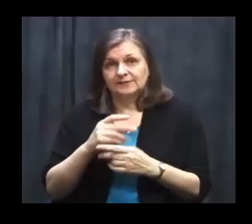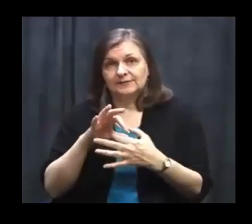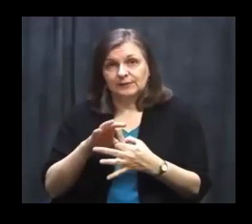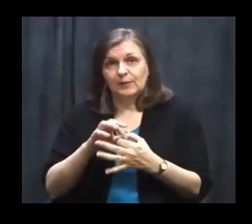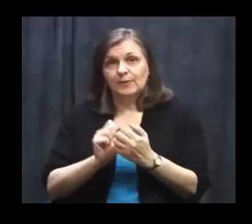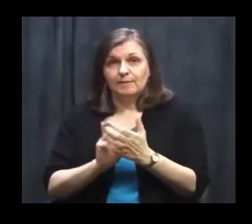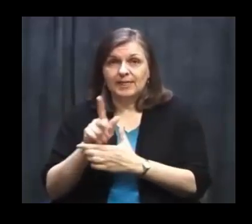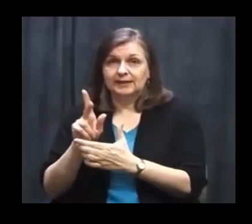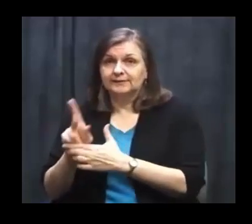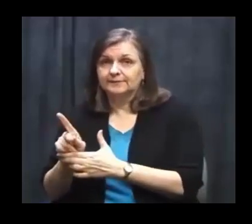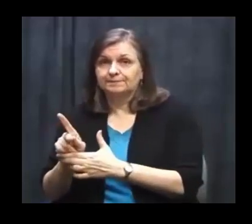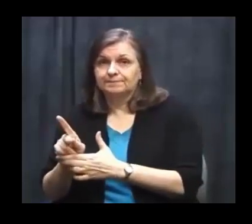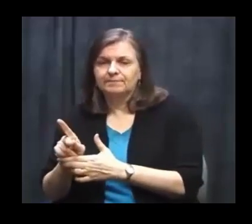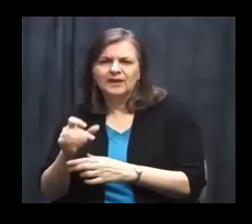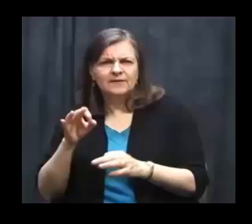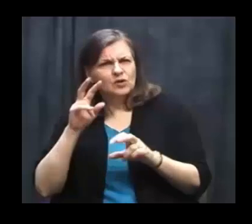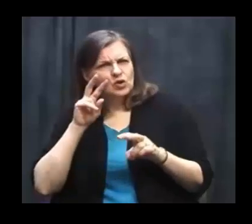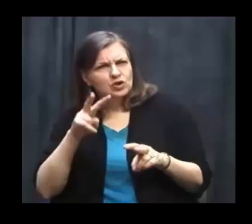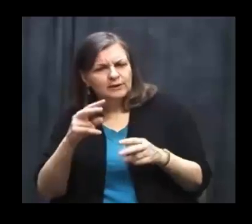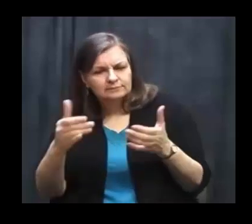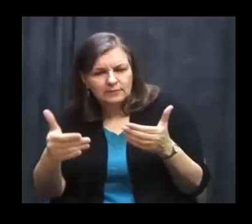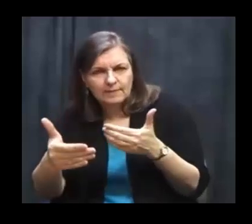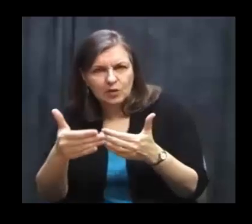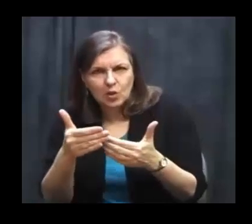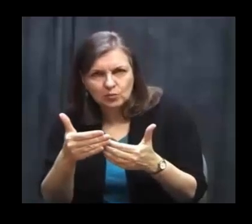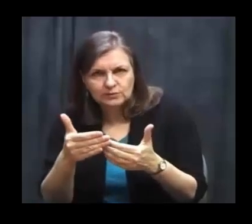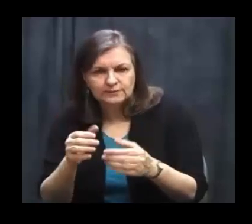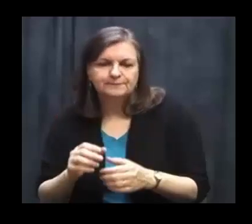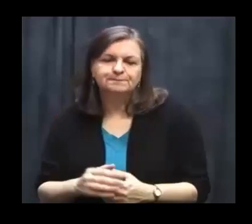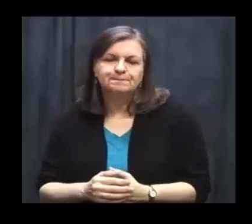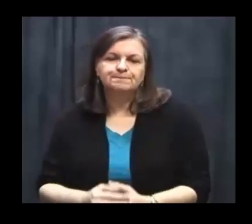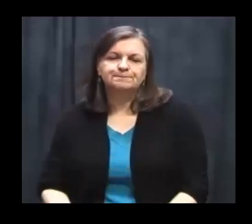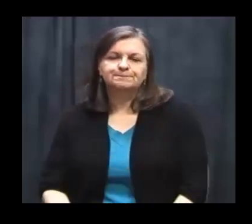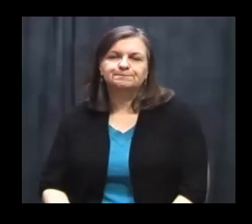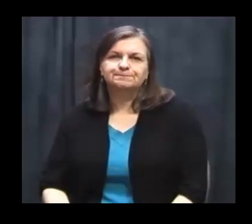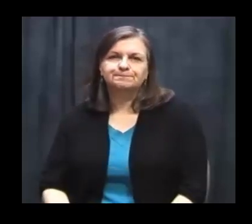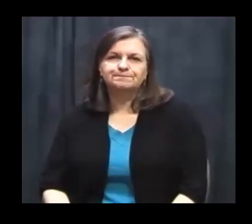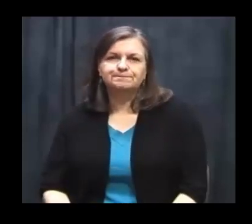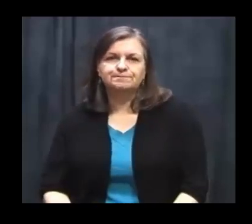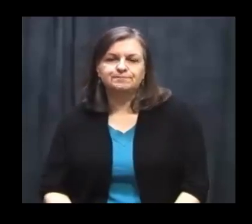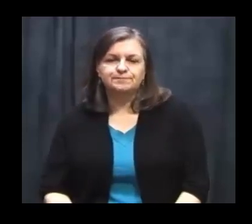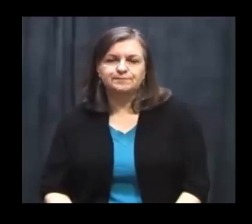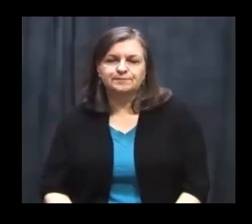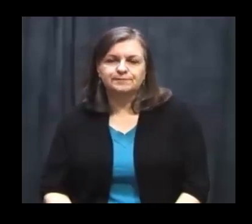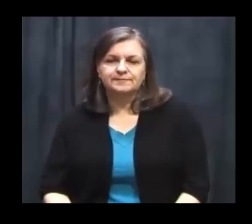that we deal with and plants now if we look at it more up close